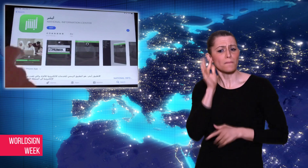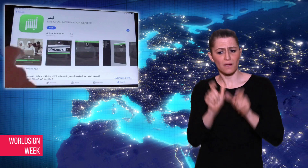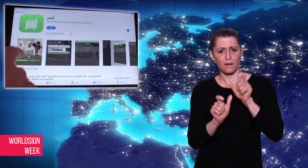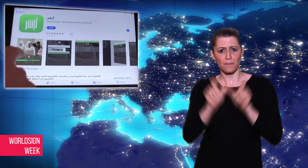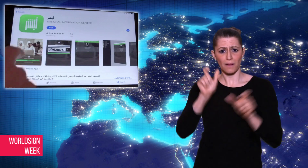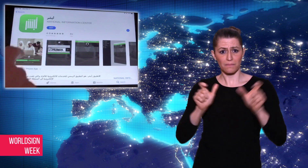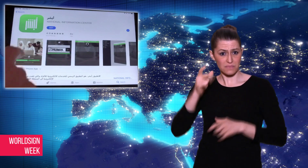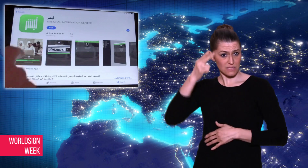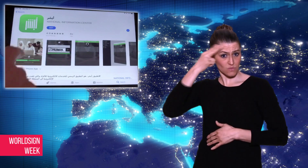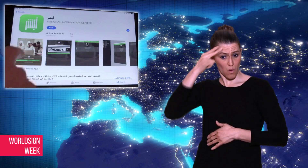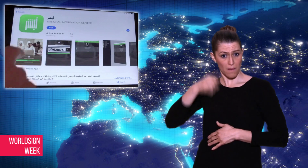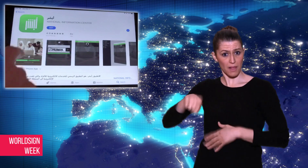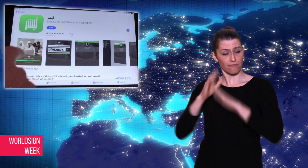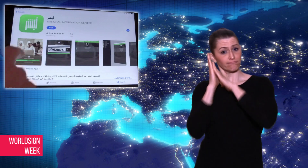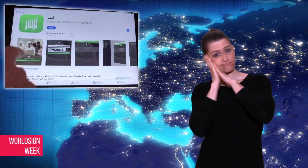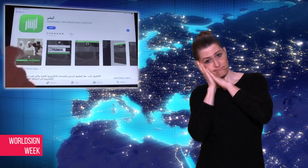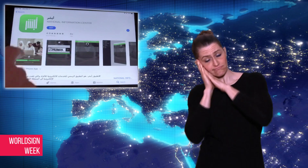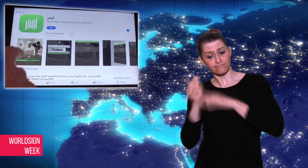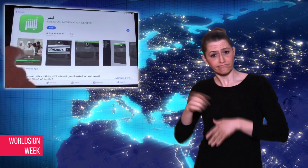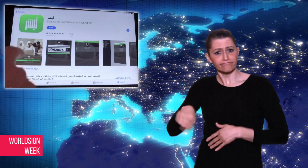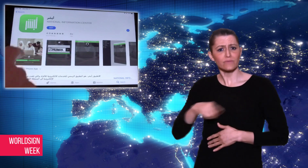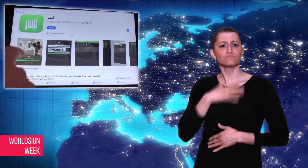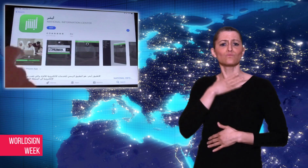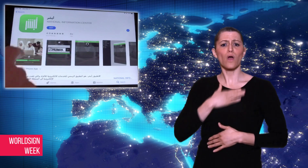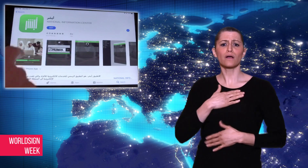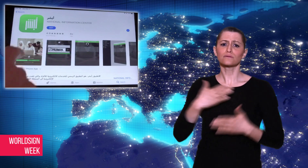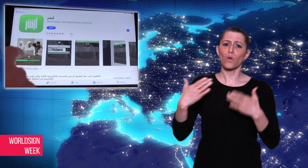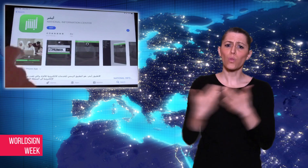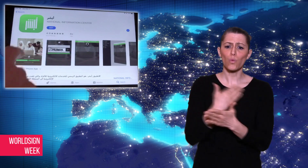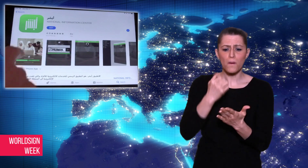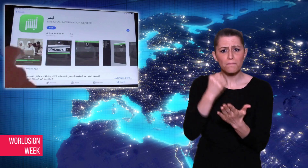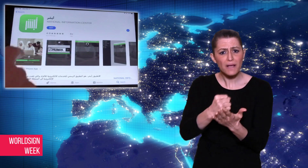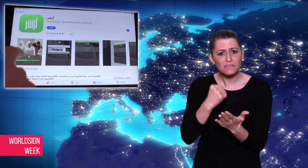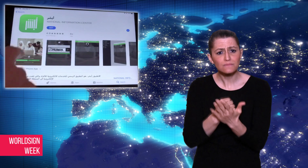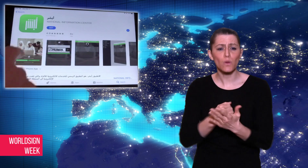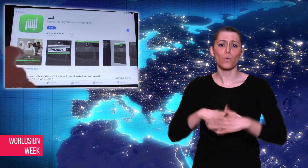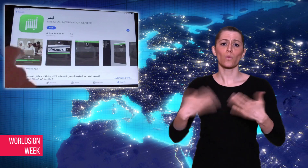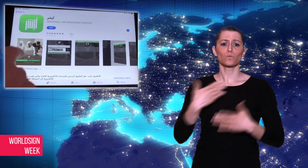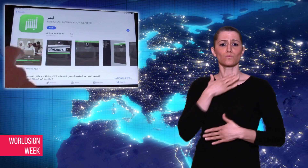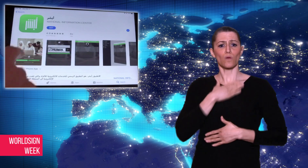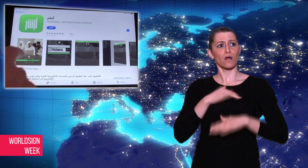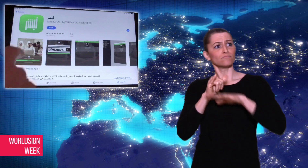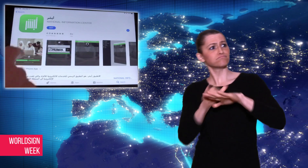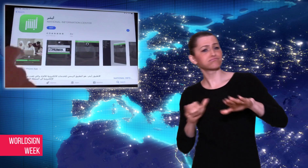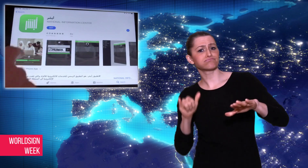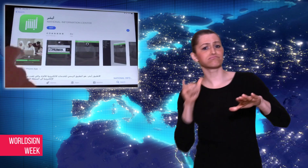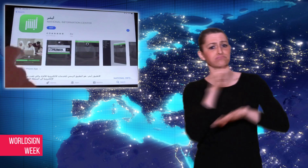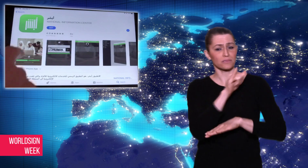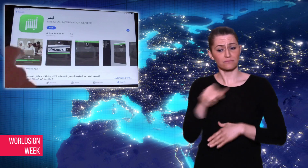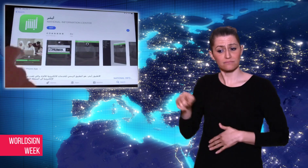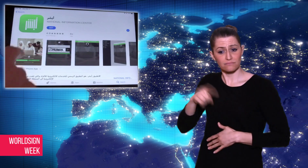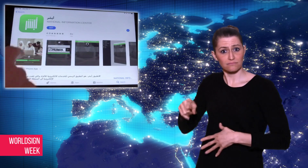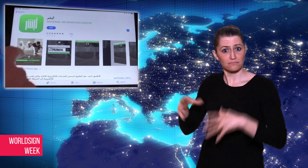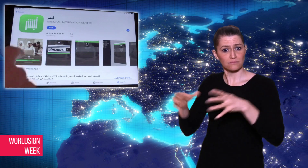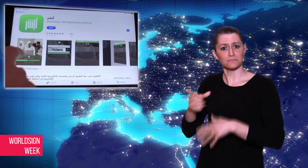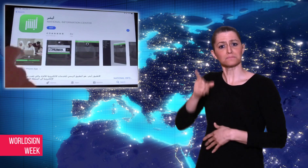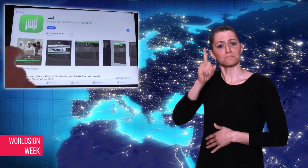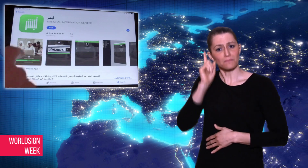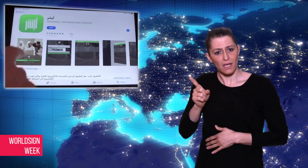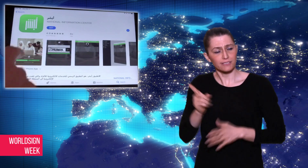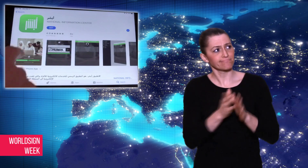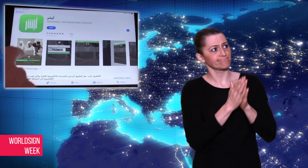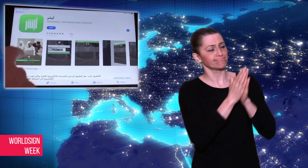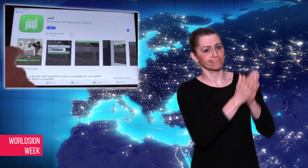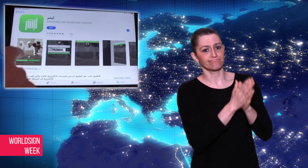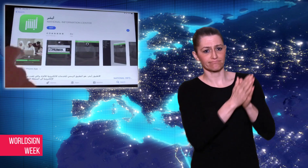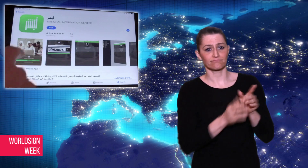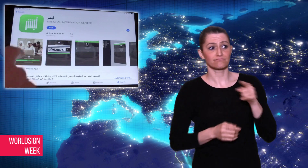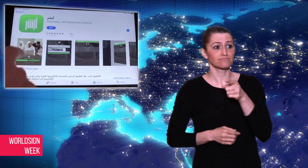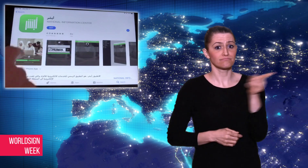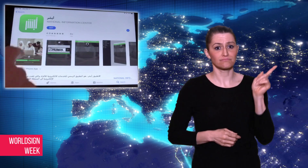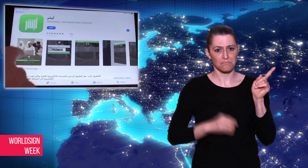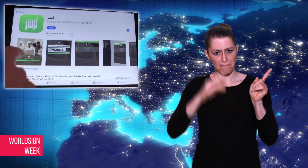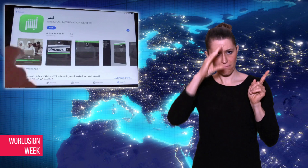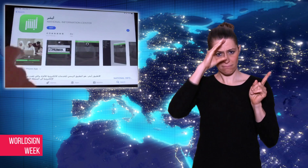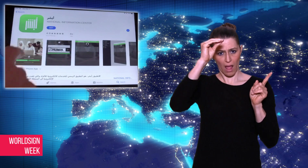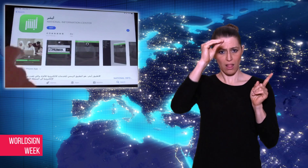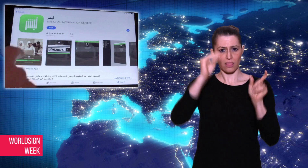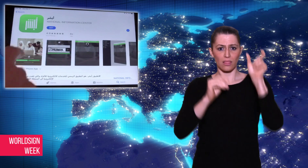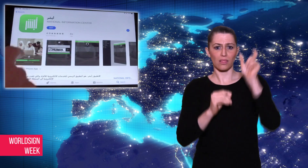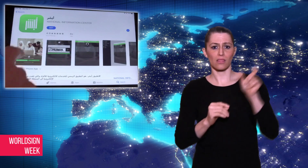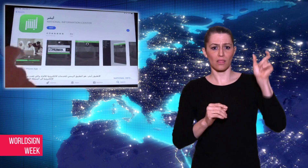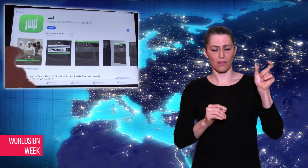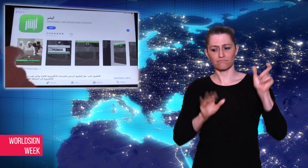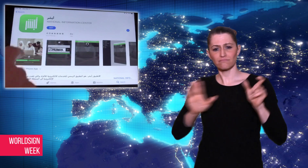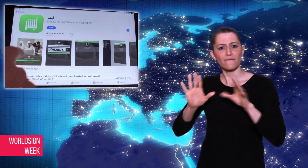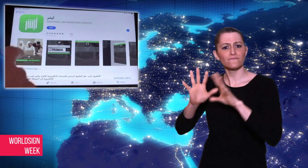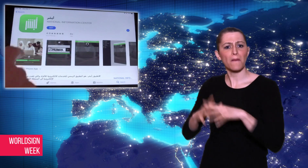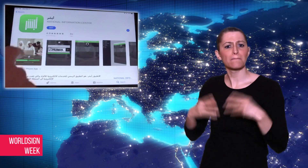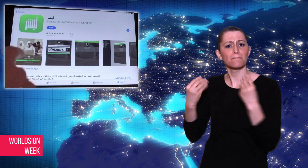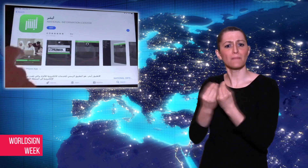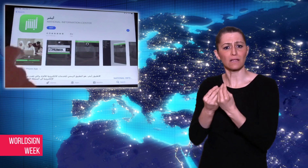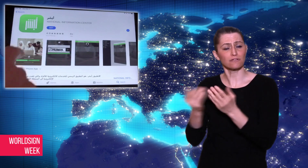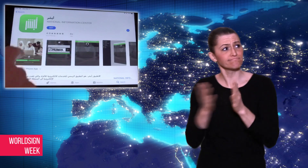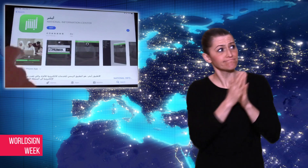their female relatives to obtain a passport and travel.